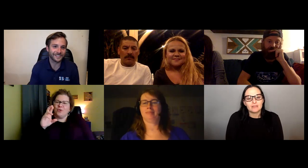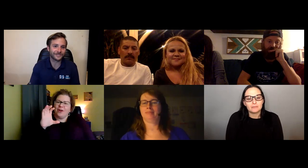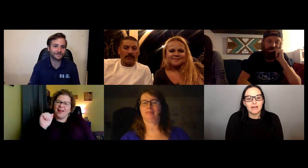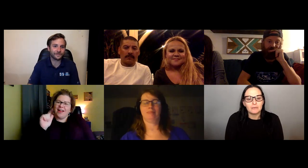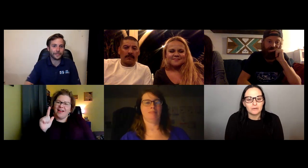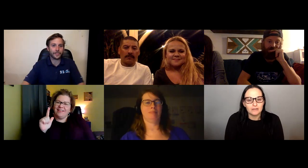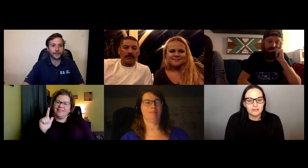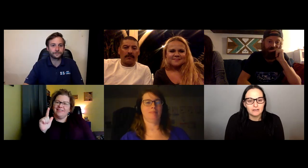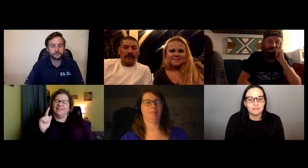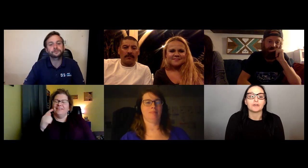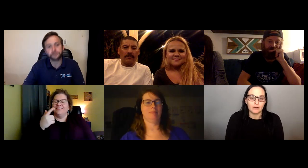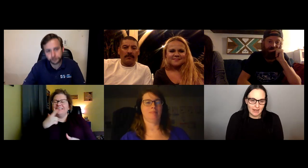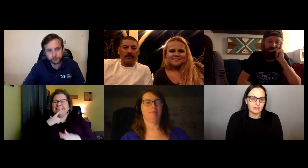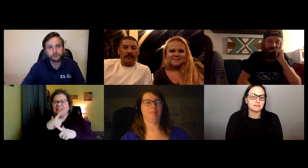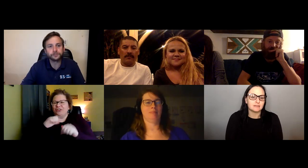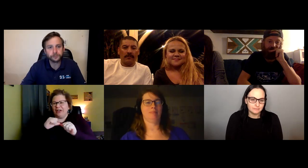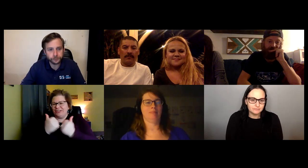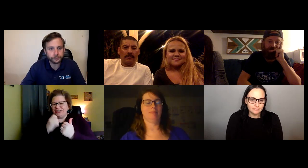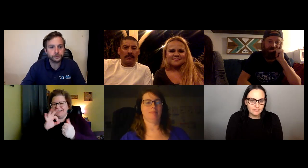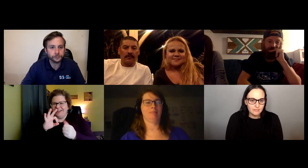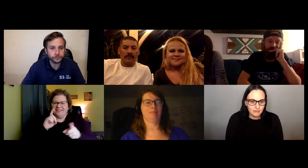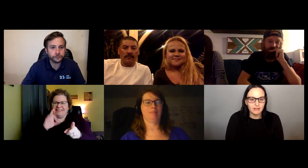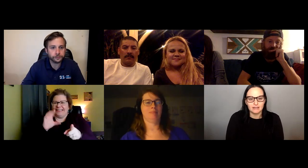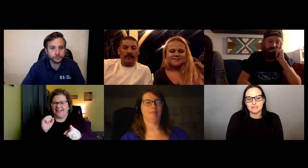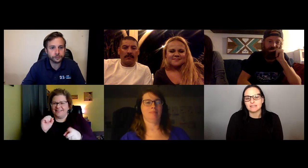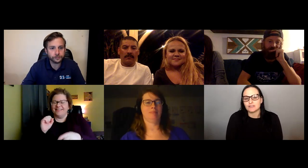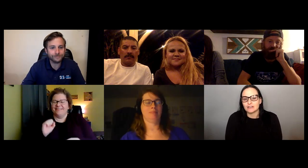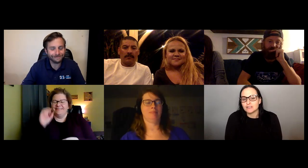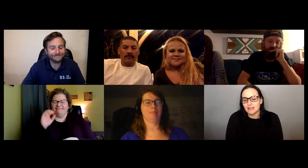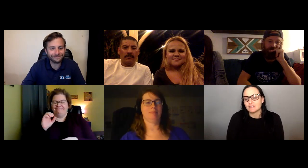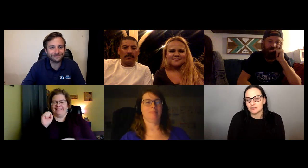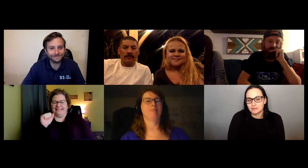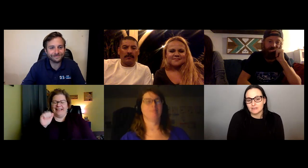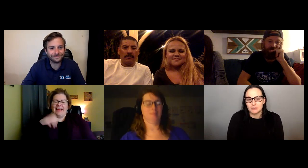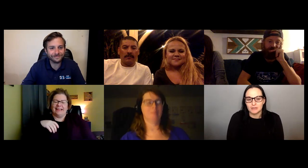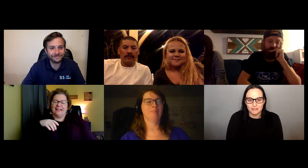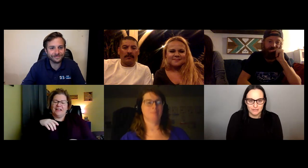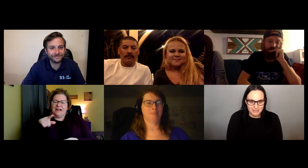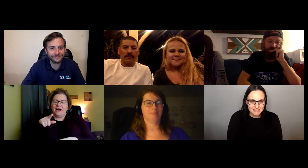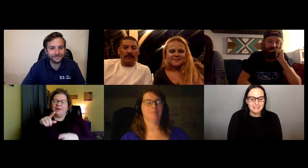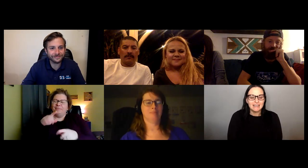but i work for norcal it's a sister agency deaf community